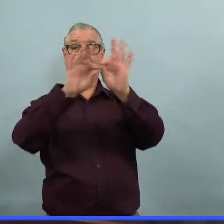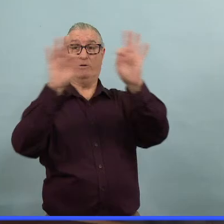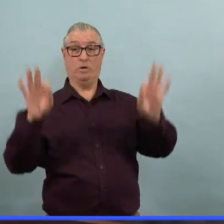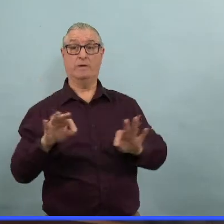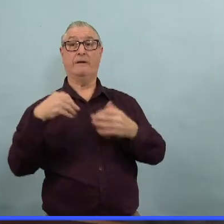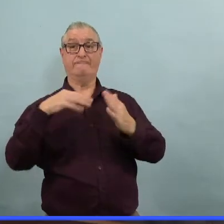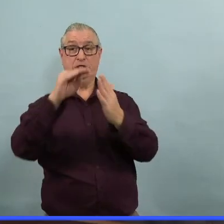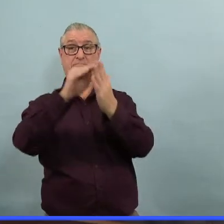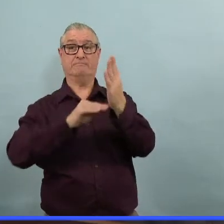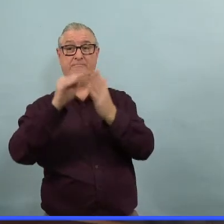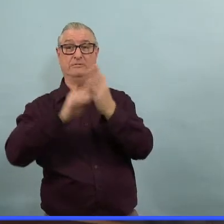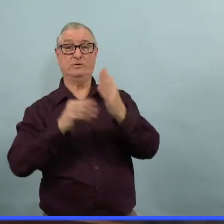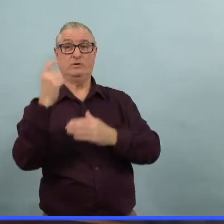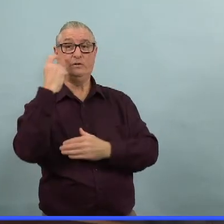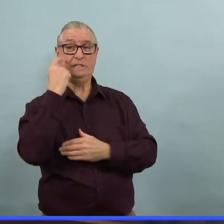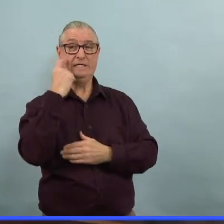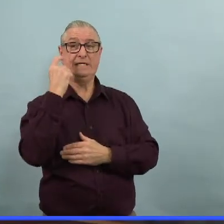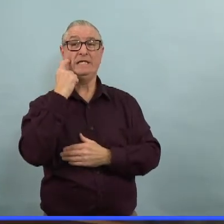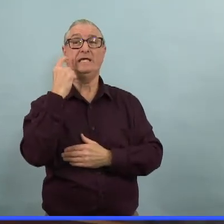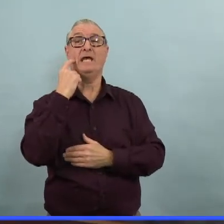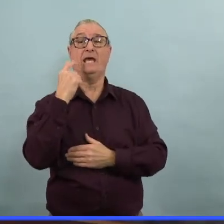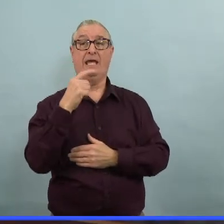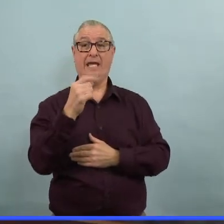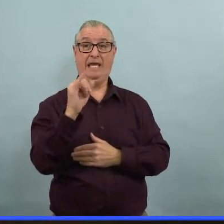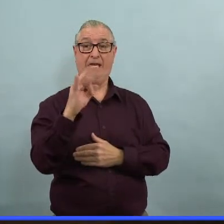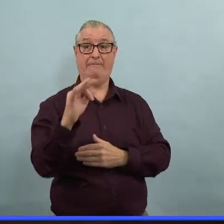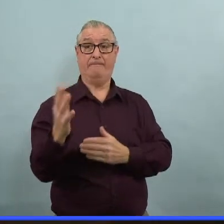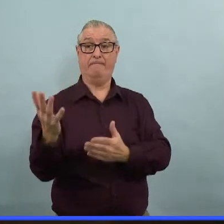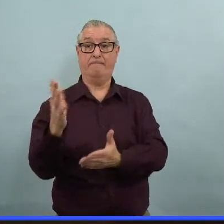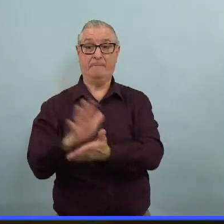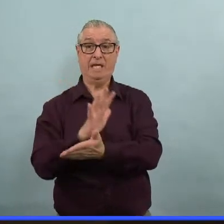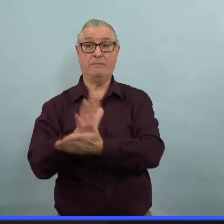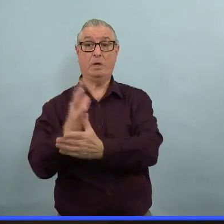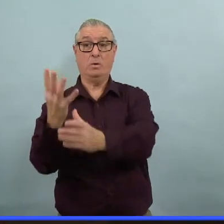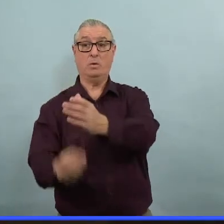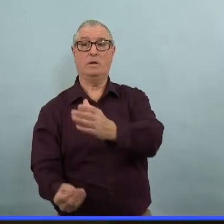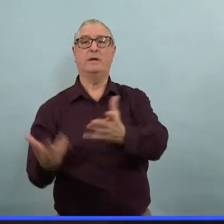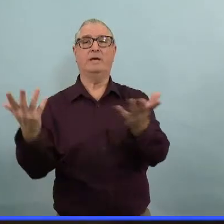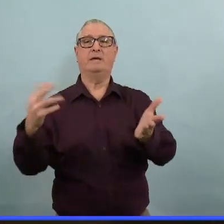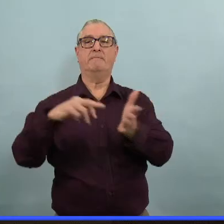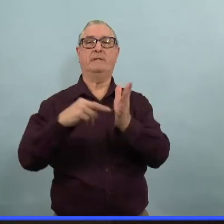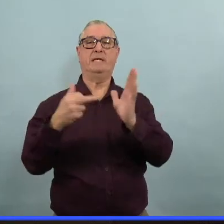right you know so are you required to file a statement saying that but that's the form two